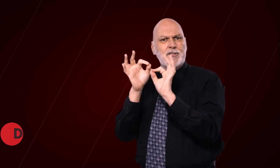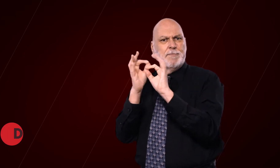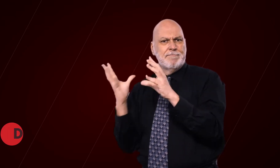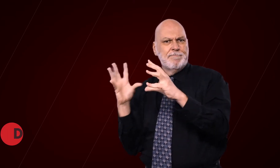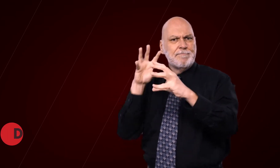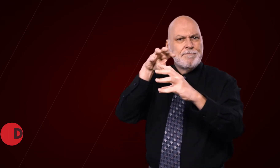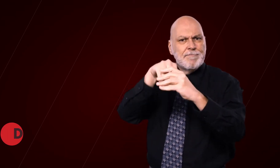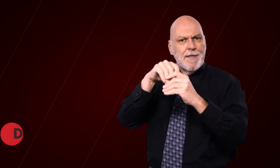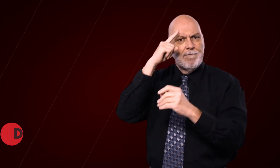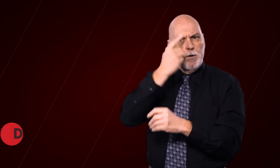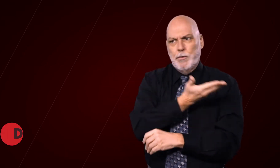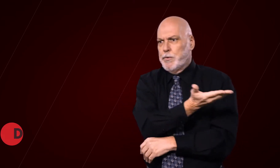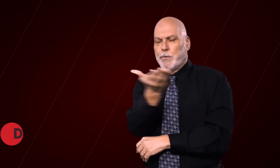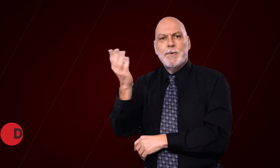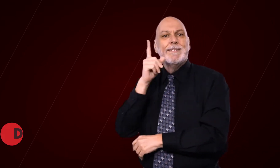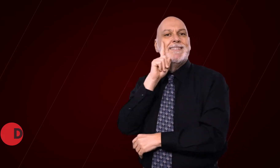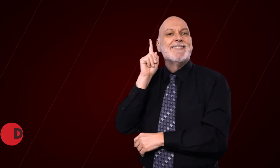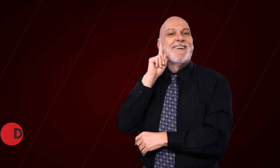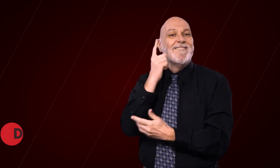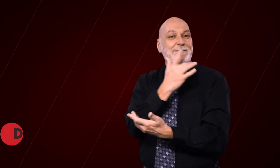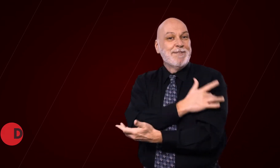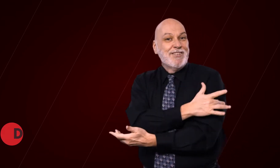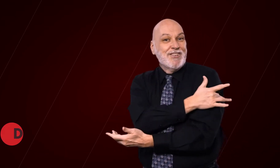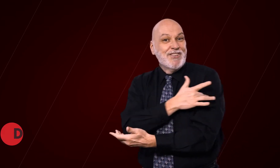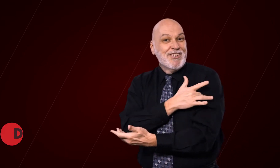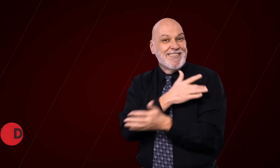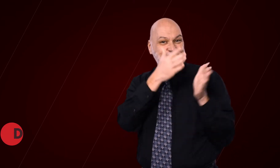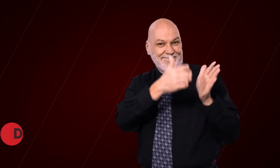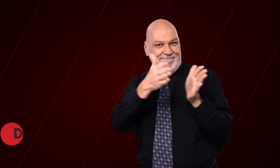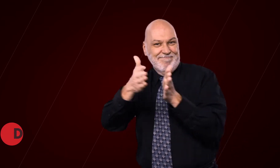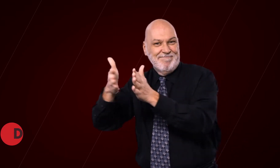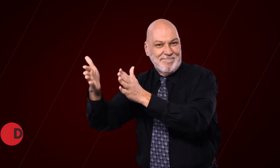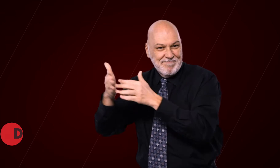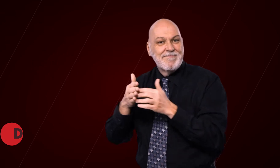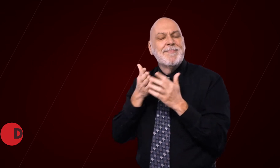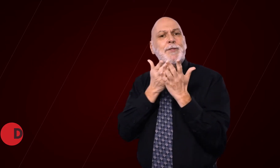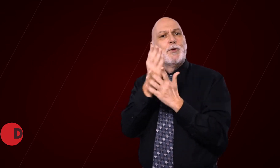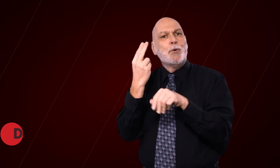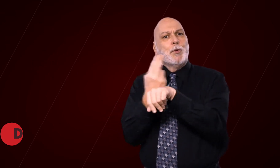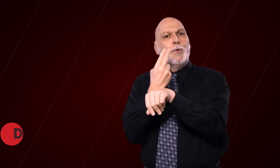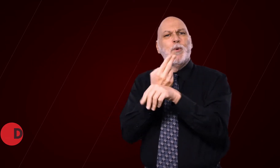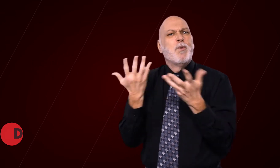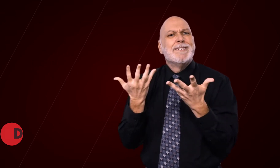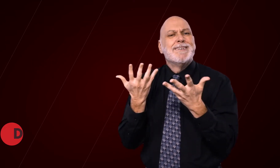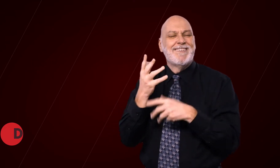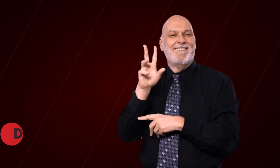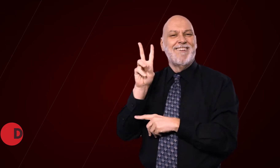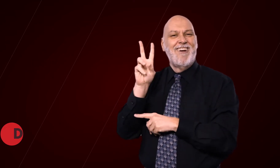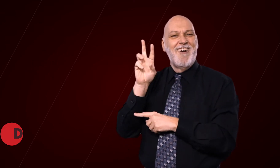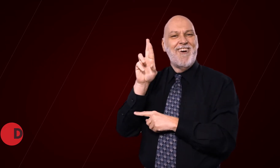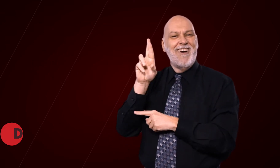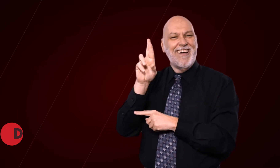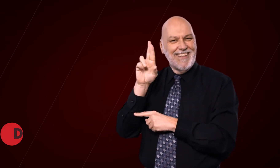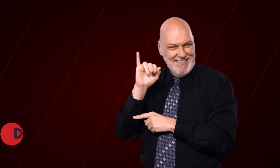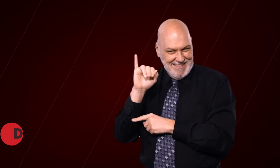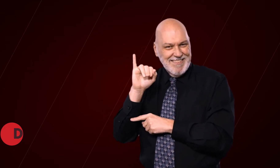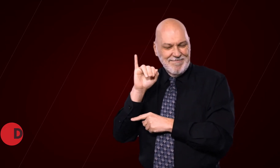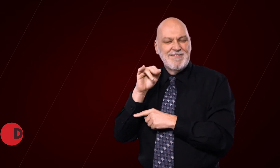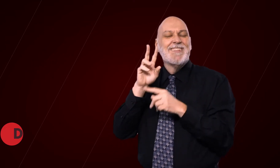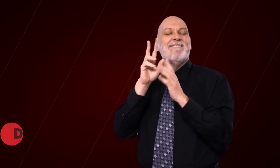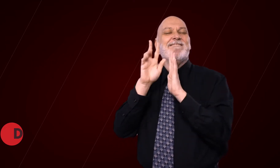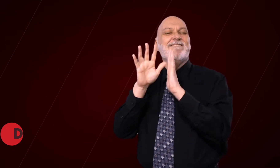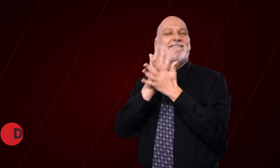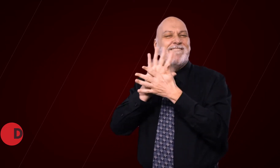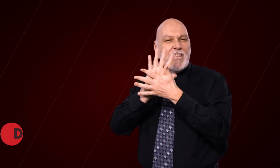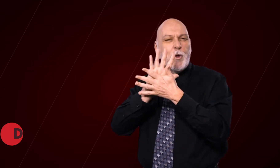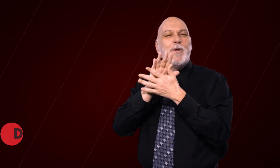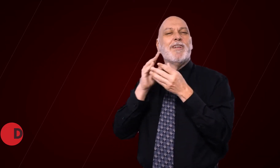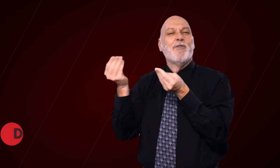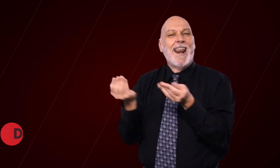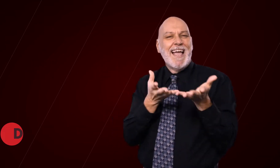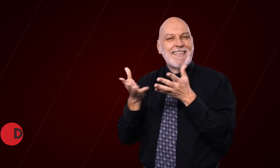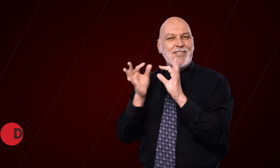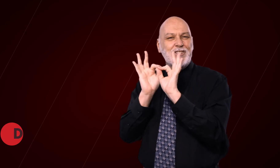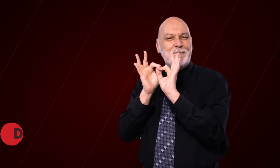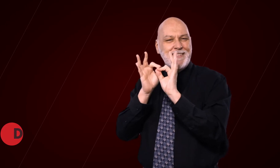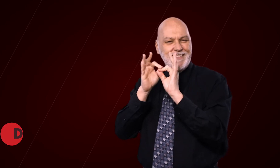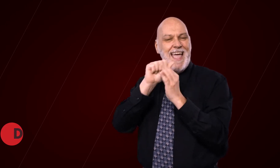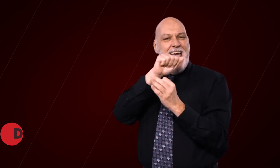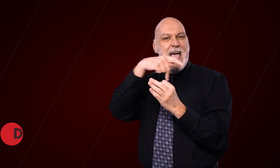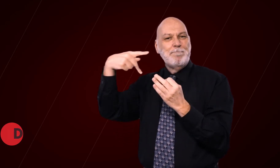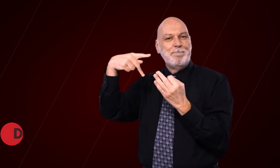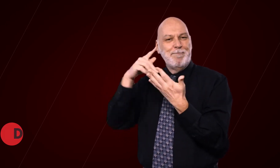interpreting for its Deaf patients through use of the VRI app on